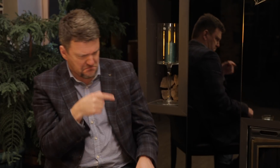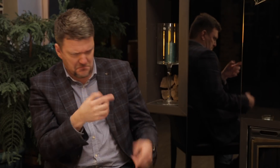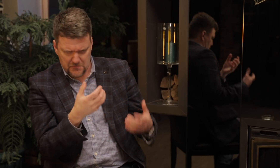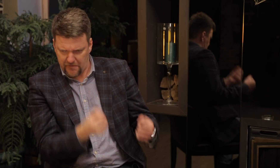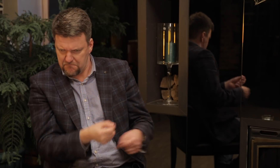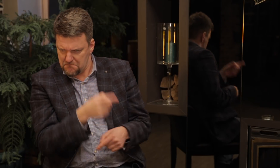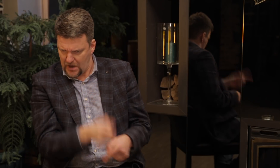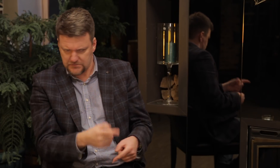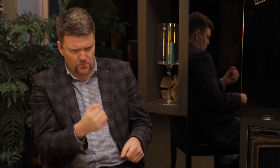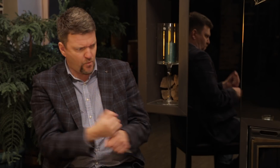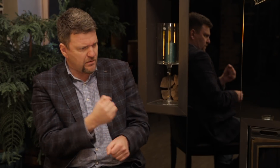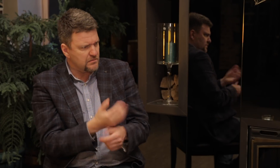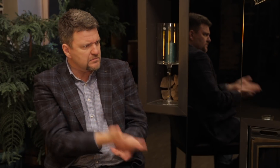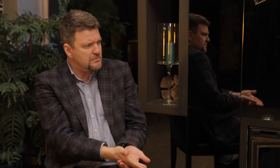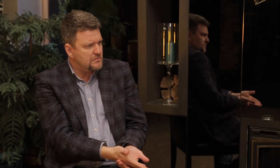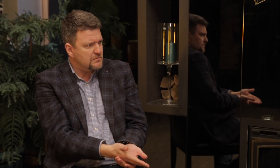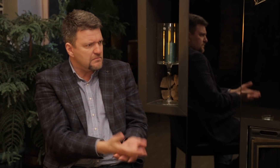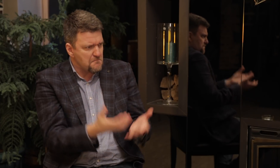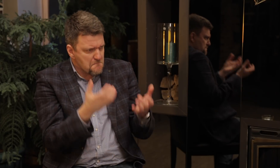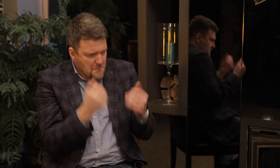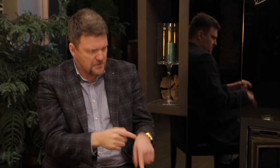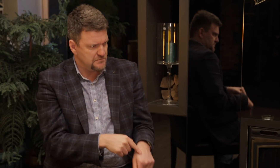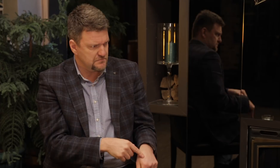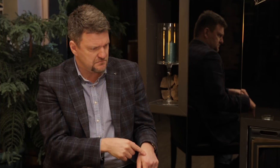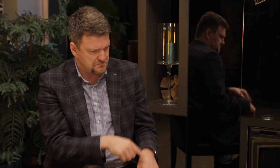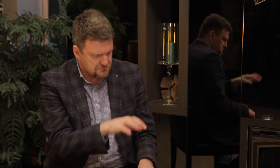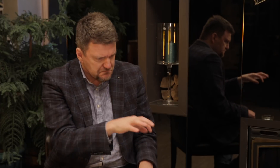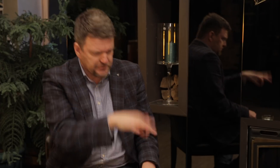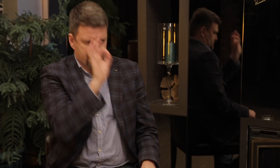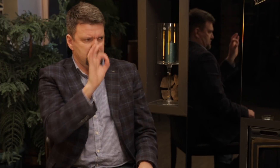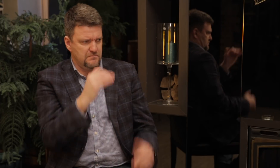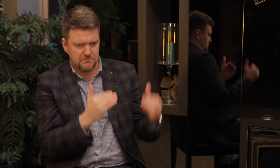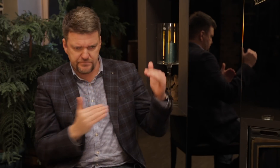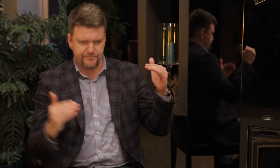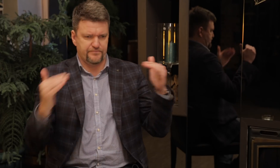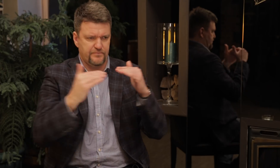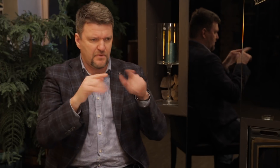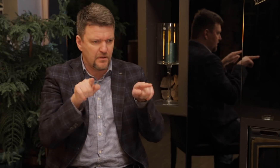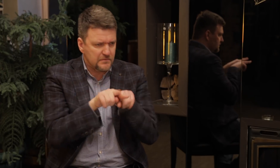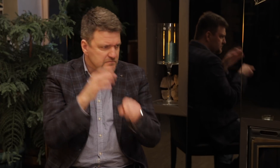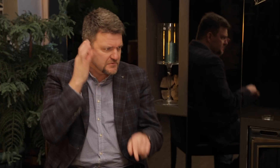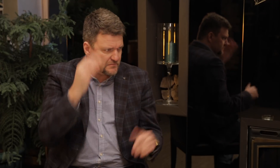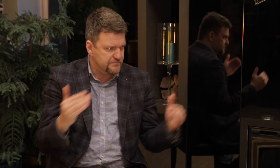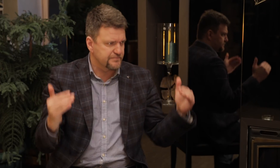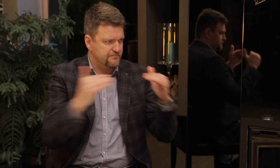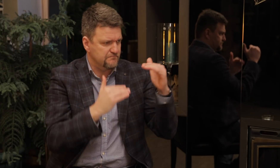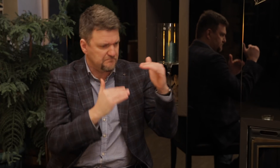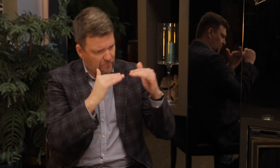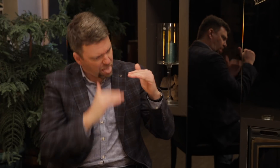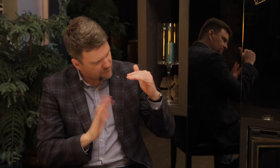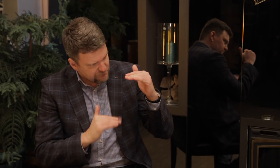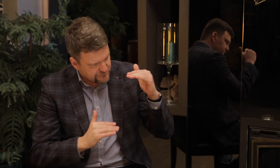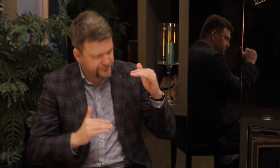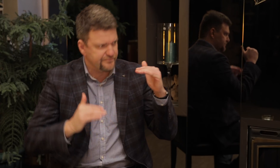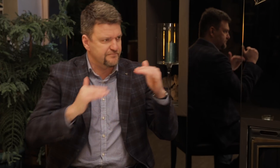allowing them to see that Deaf people do have employability skills equivalent to hearing peers.